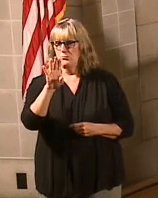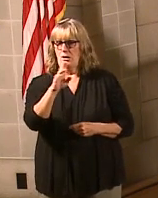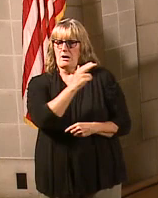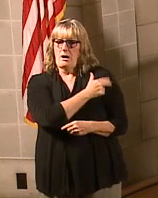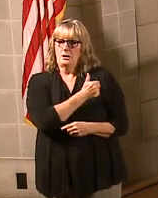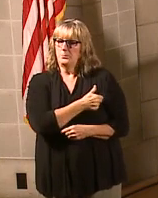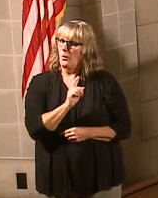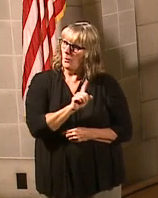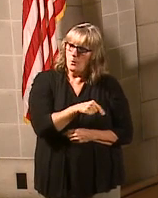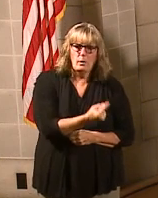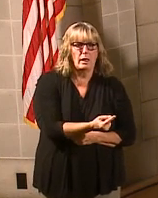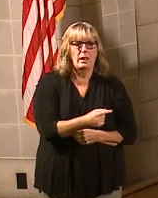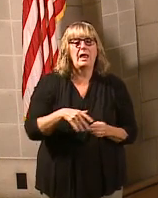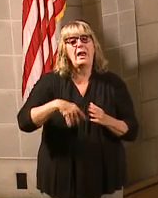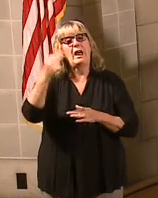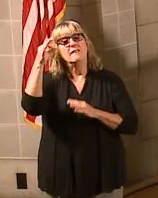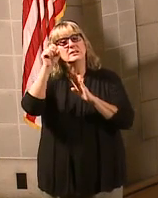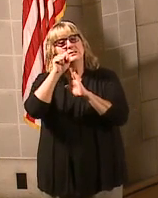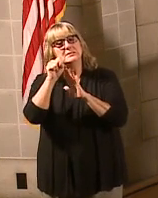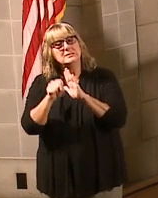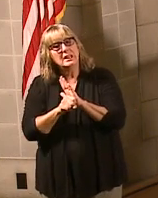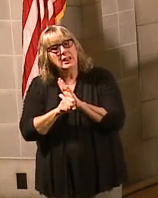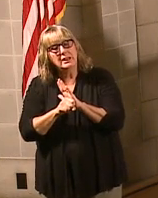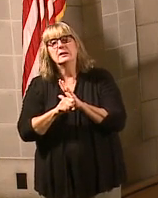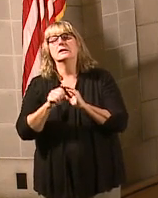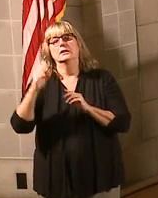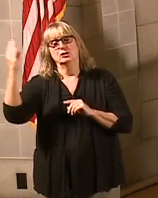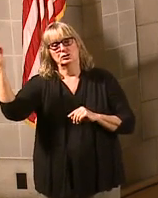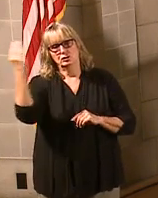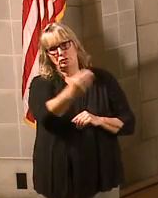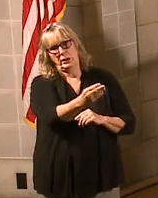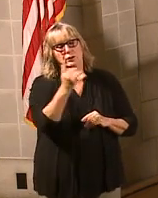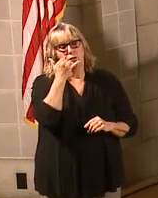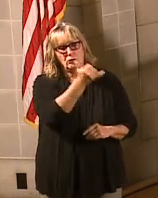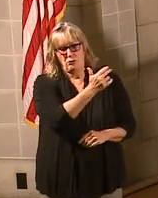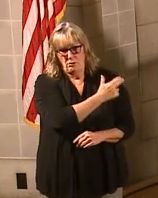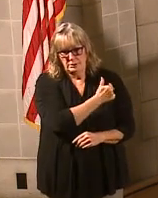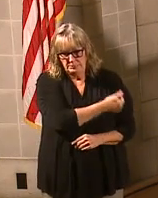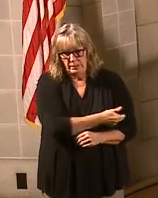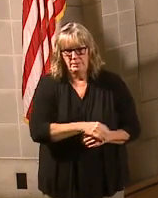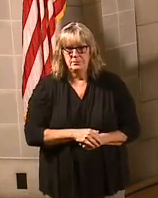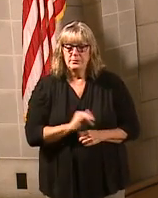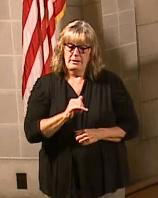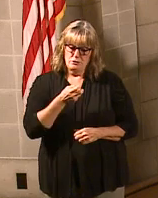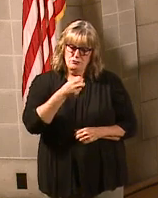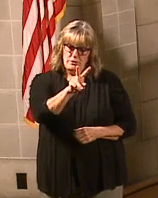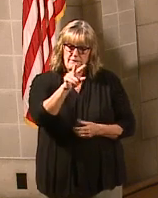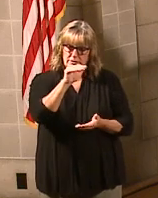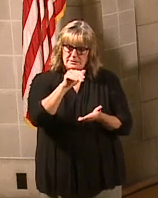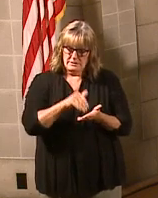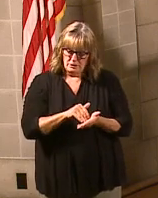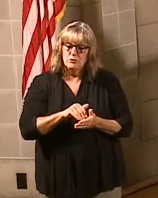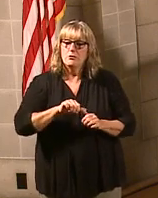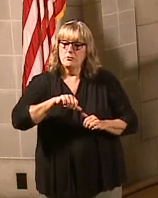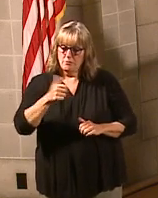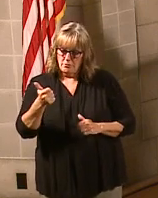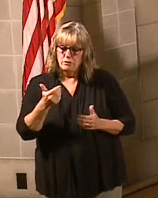THIS TRANSFER CENTER WILL ONLY TAKE CALLS FROM NEBRASKA HOSPITALS. OUT OF STATE HOSPITALS SHOULD